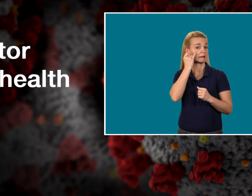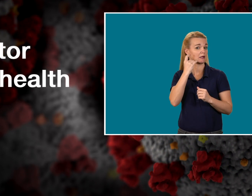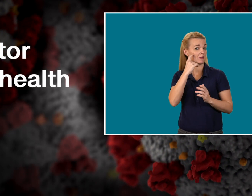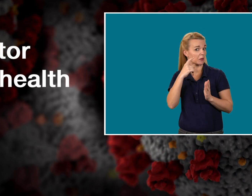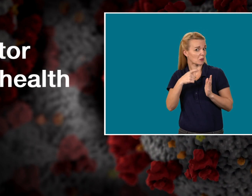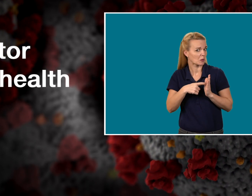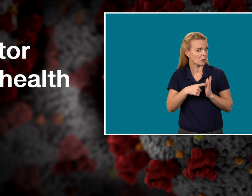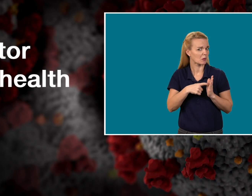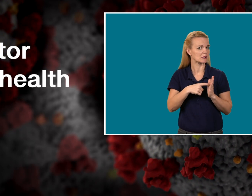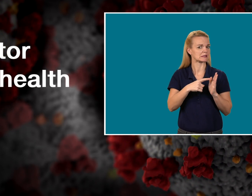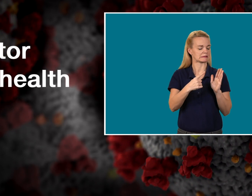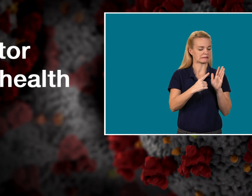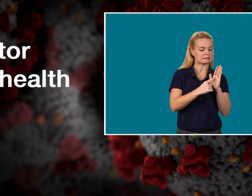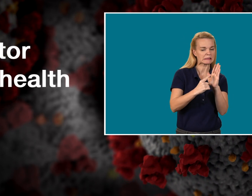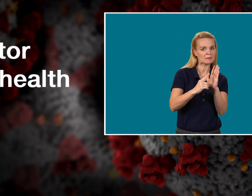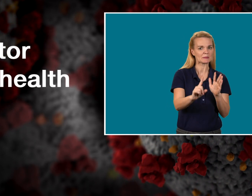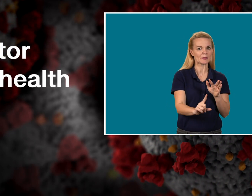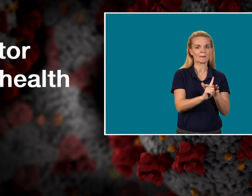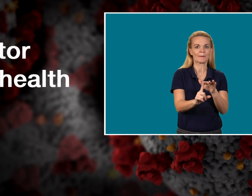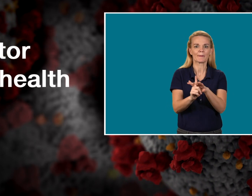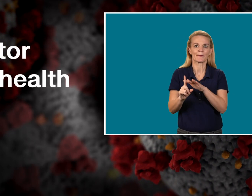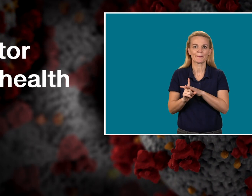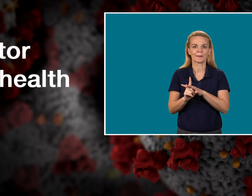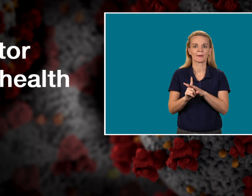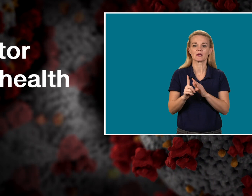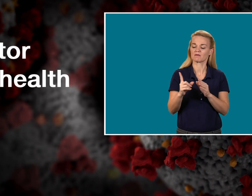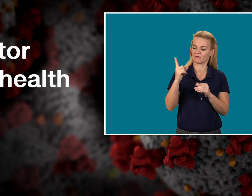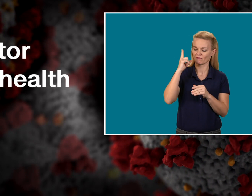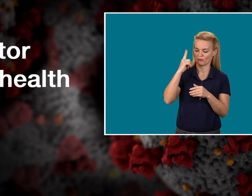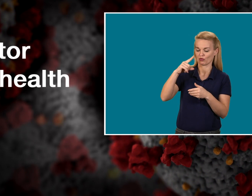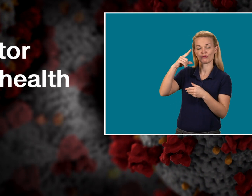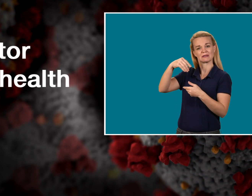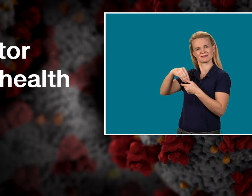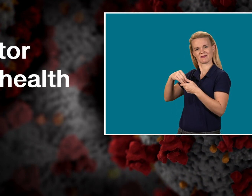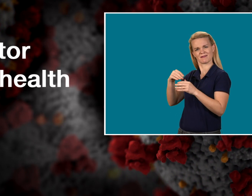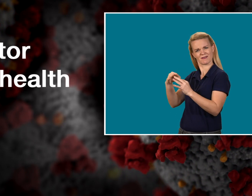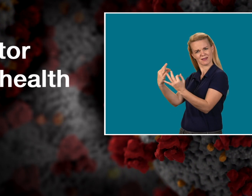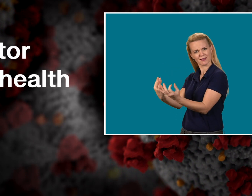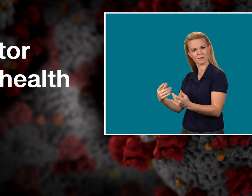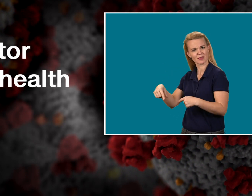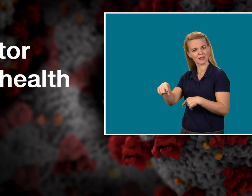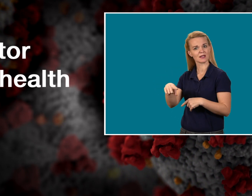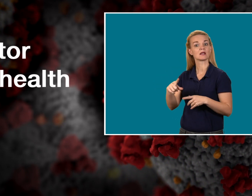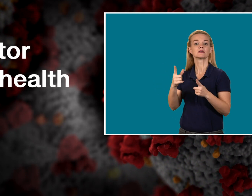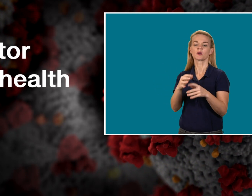while caring for the person who is sick,